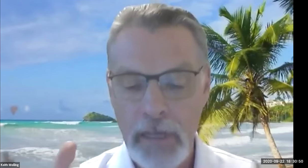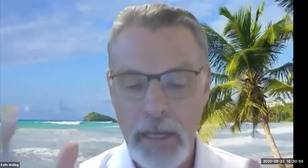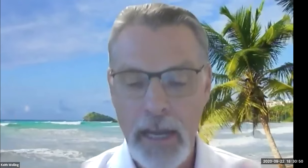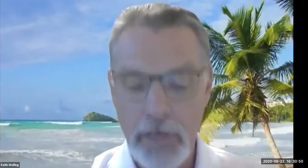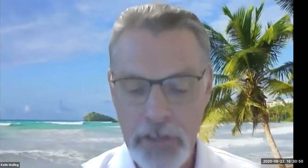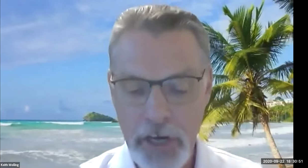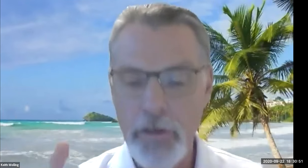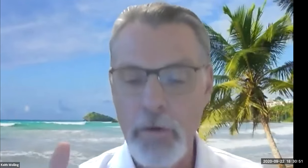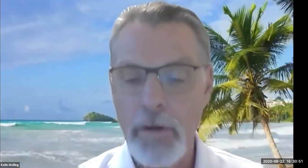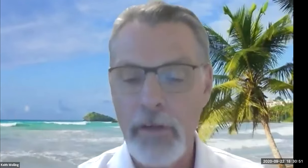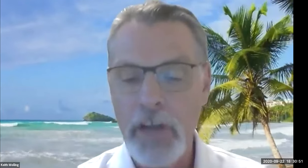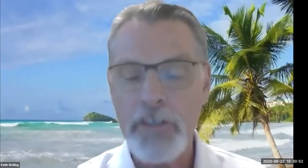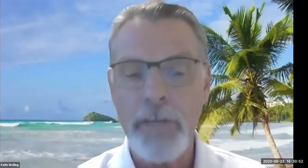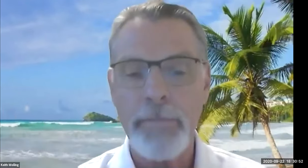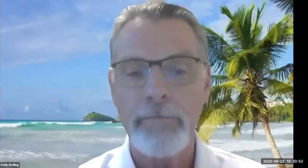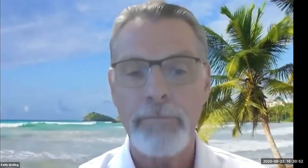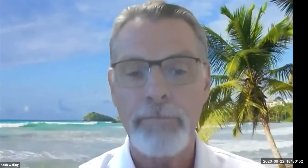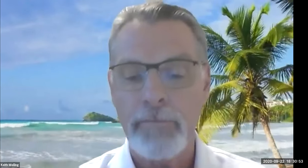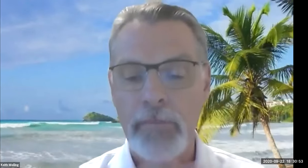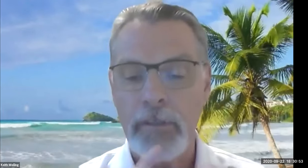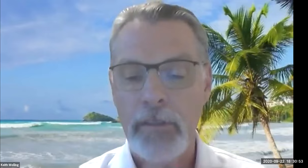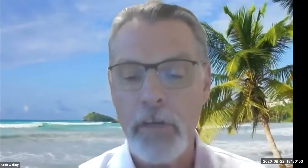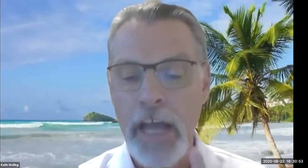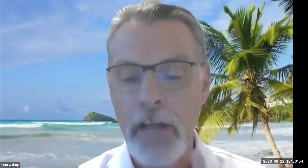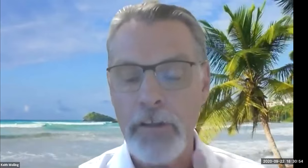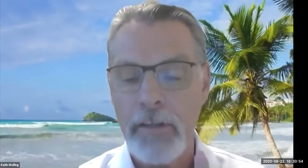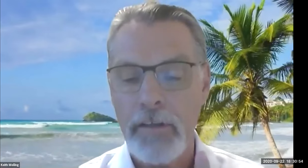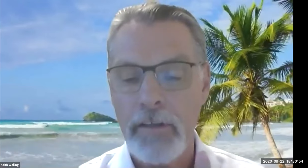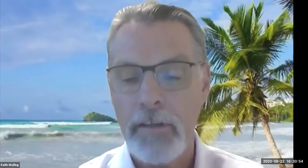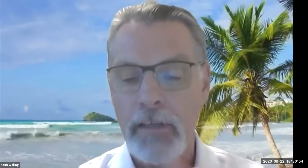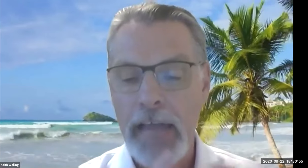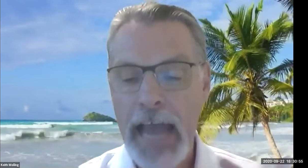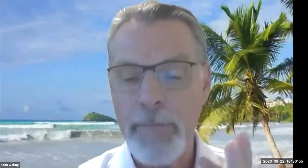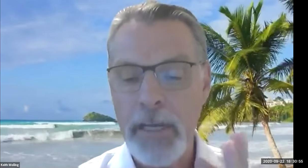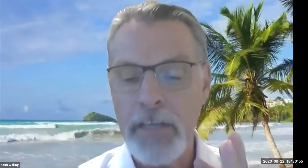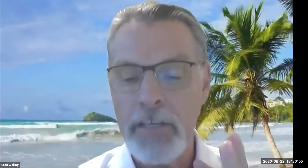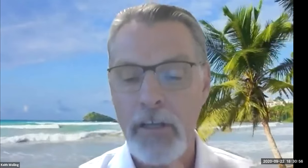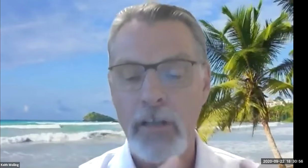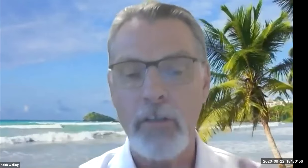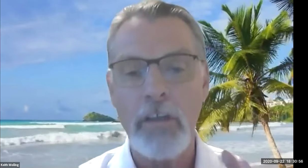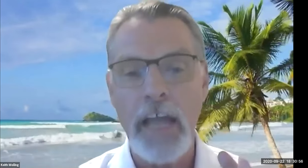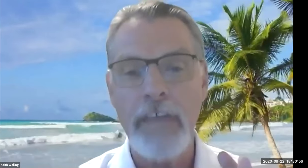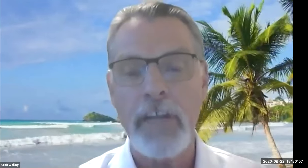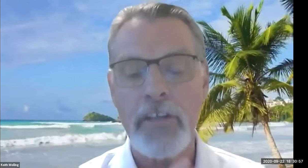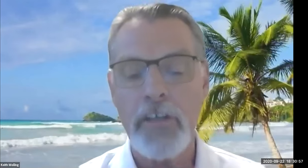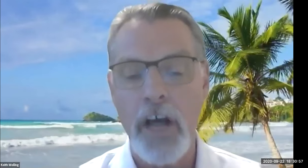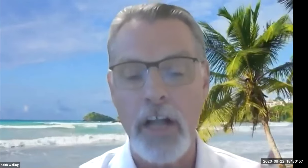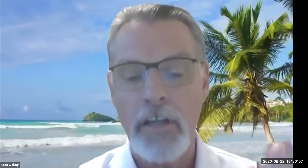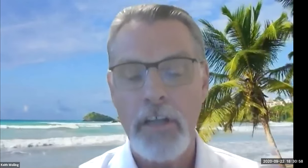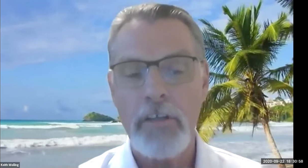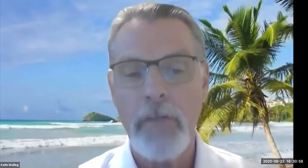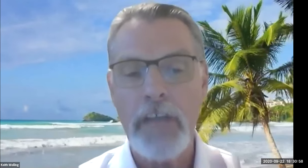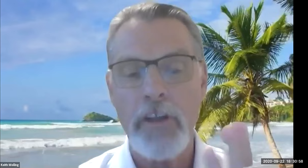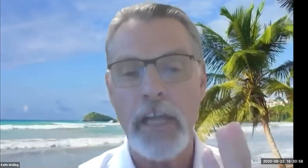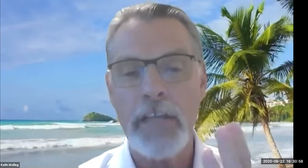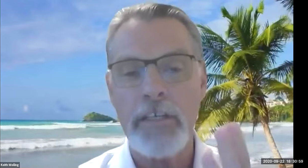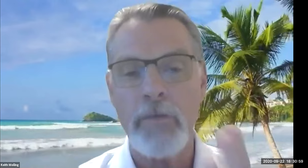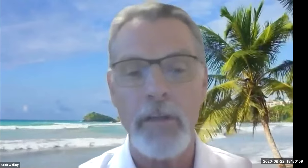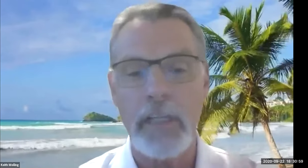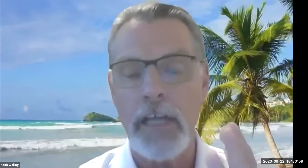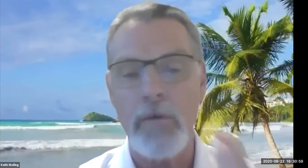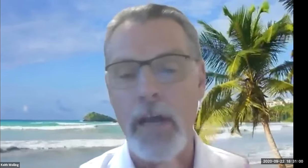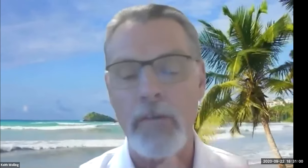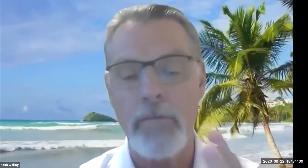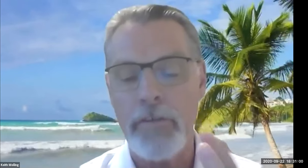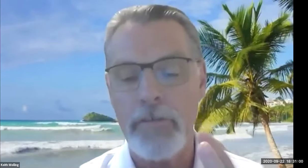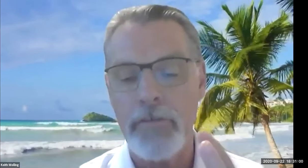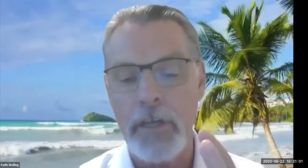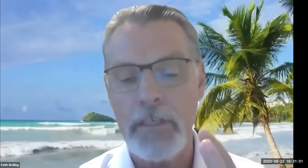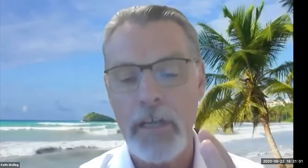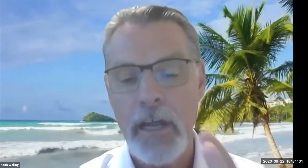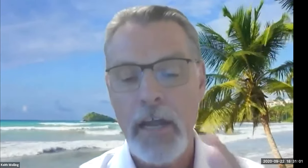Keith Wolling: It's quite unique. I can tell you, I went to Brazil on business. Quite often for the hotel industry to promote learn more about the culture down there. I will tell you that Brazil isn't very young country.